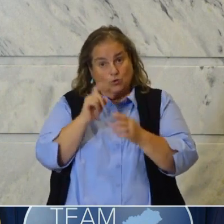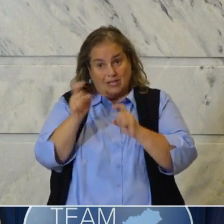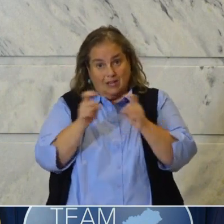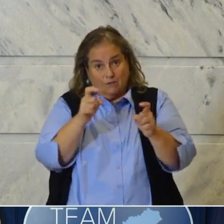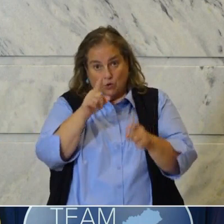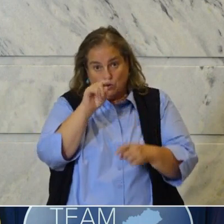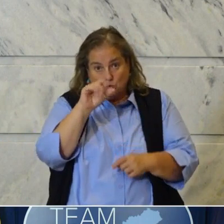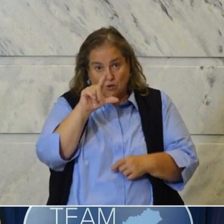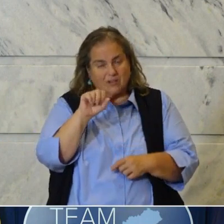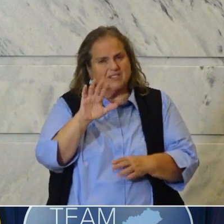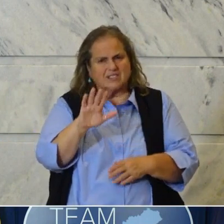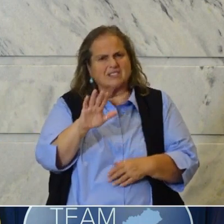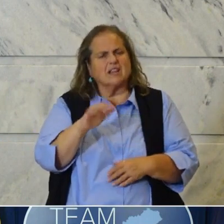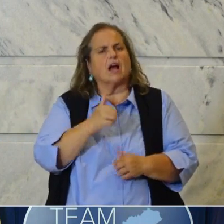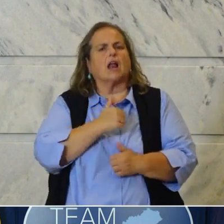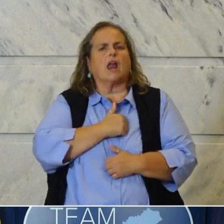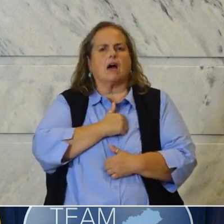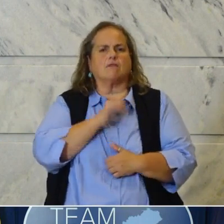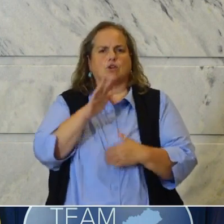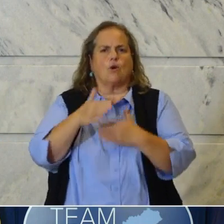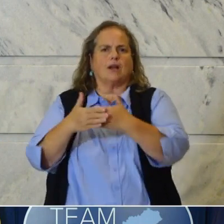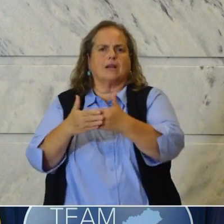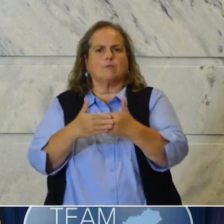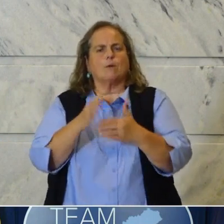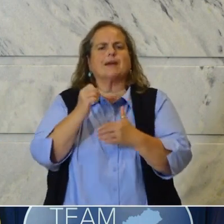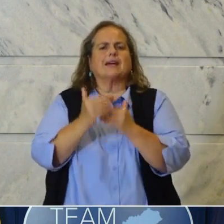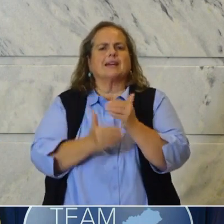your neighbor, be kind to each other. This is not a time to add all the other